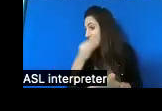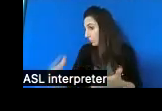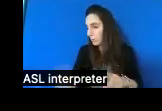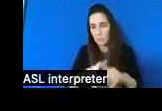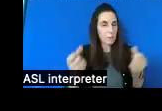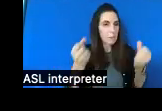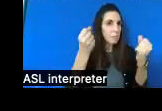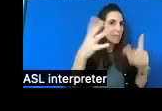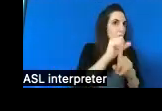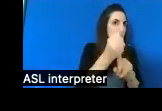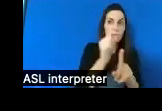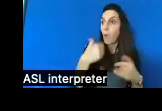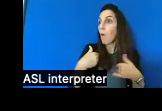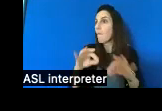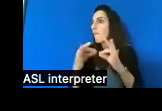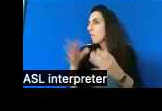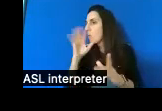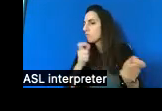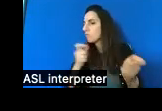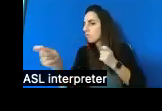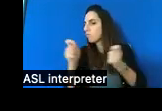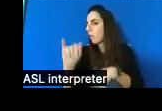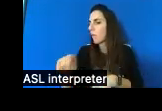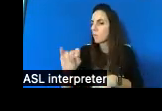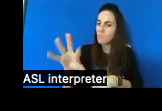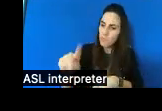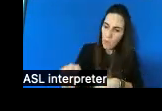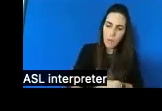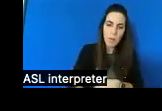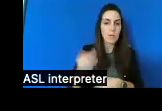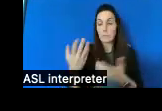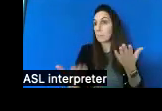may not have a family member that can do that um or family member at all maybe someone you know